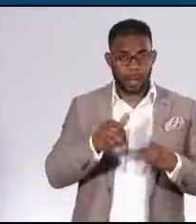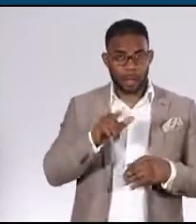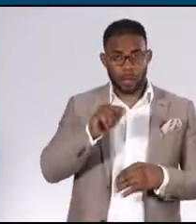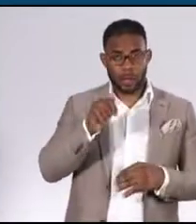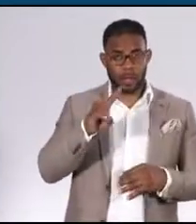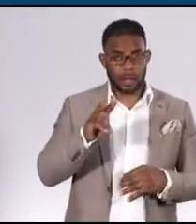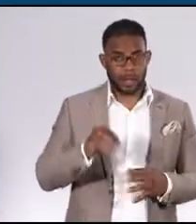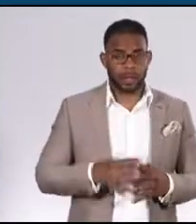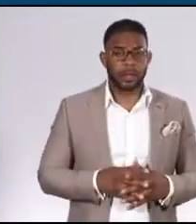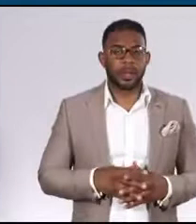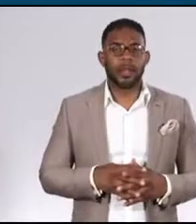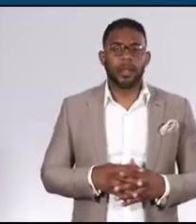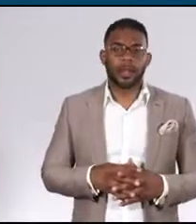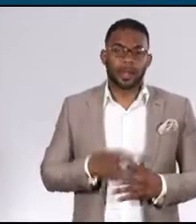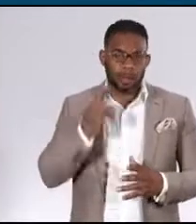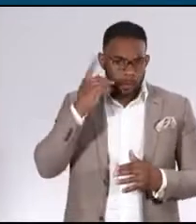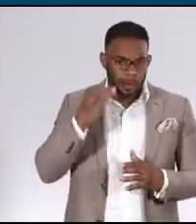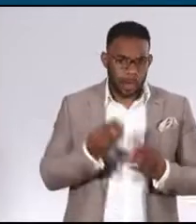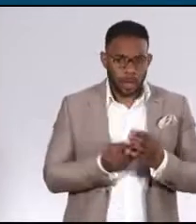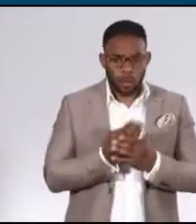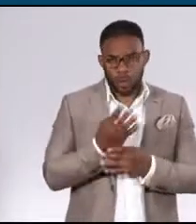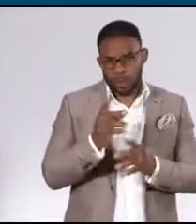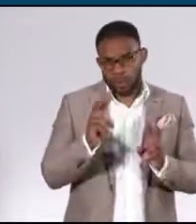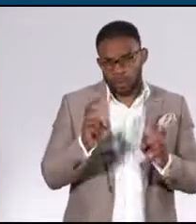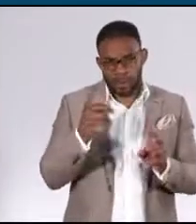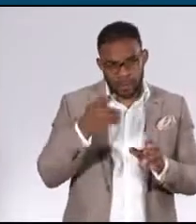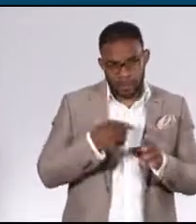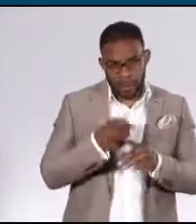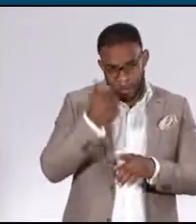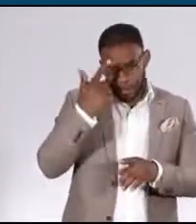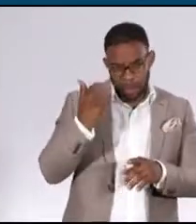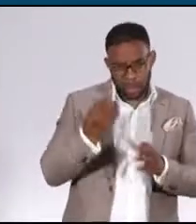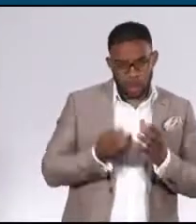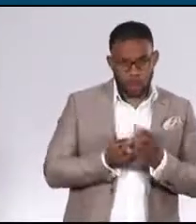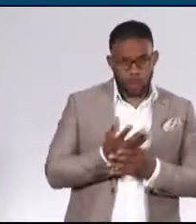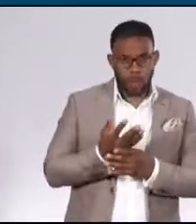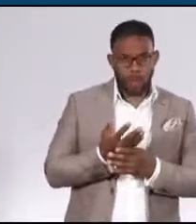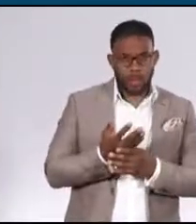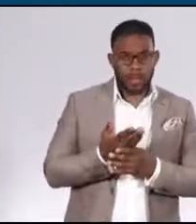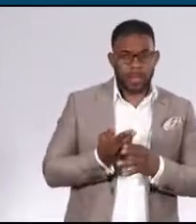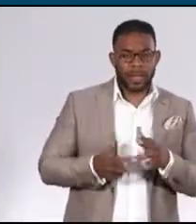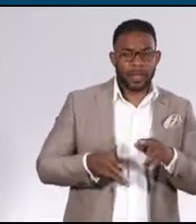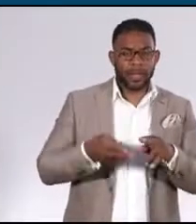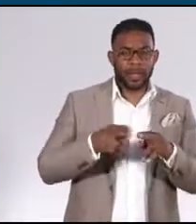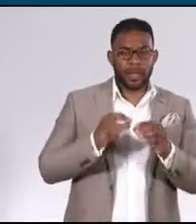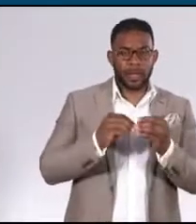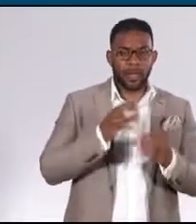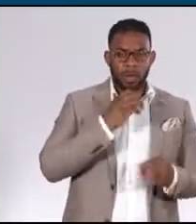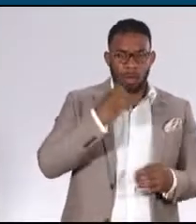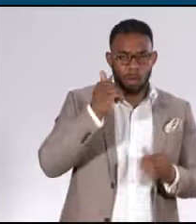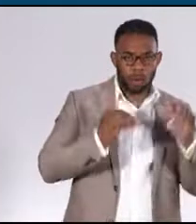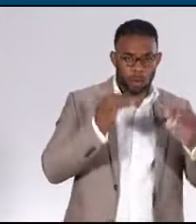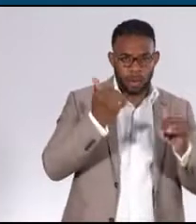and The reason for this growth per say, is mainly because of the growth. And the increase in the number of older adults, everyone lives longer.